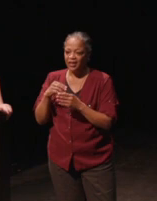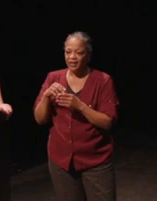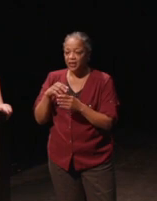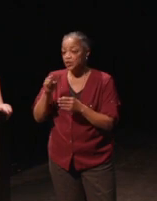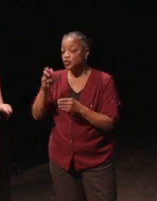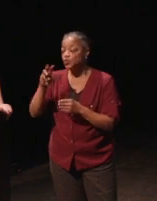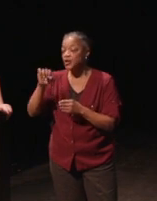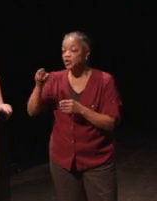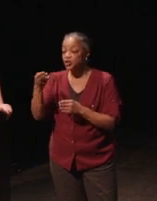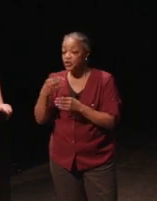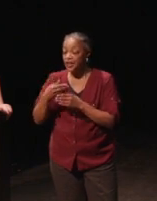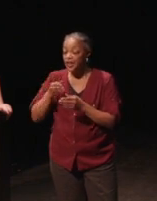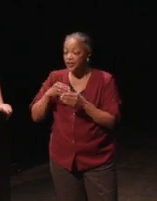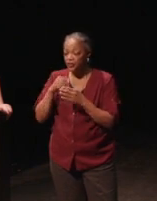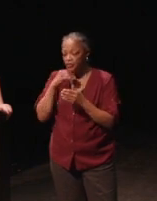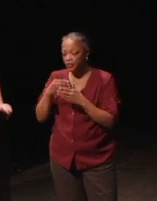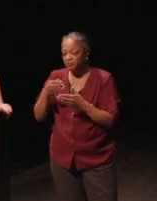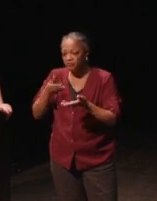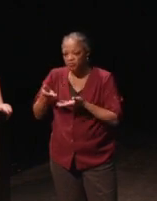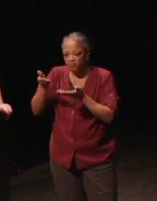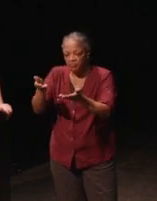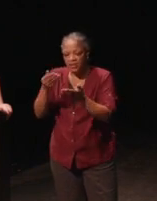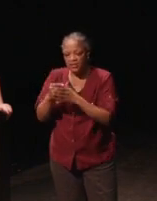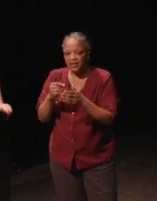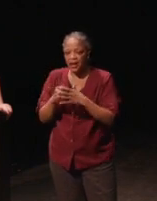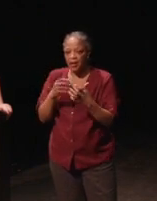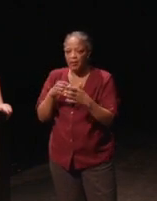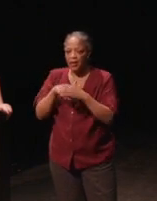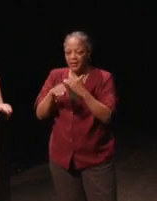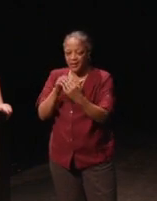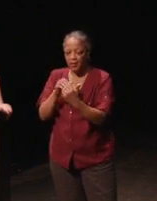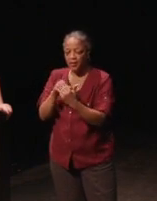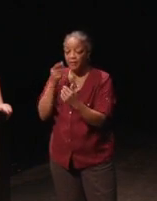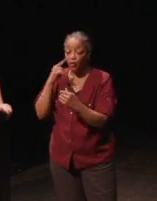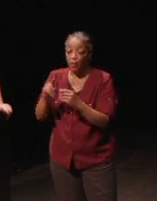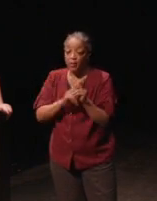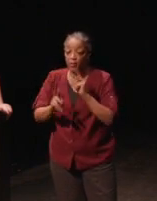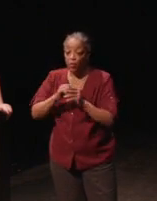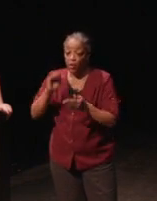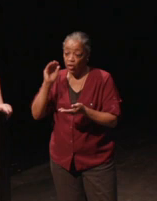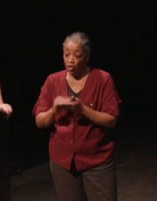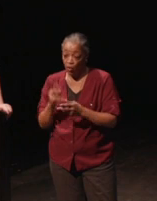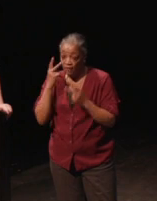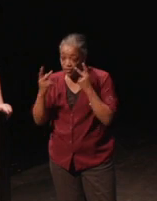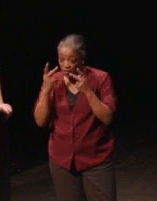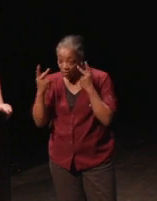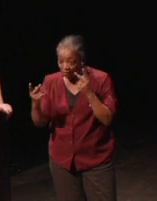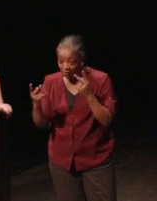some accessibility features aimed at people with low vision. The reason why this is